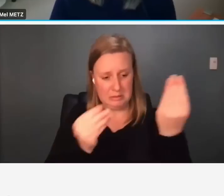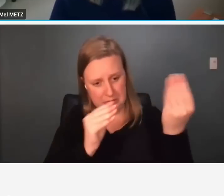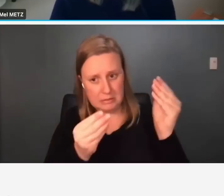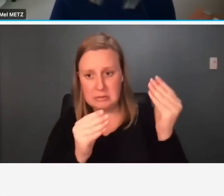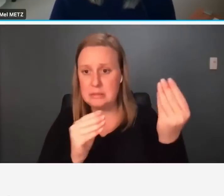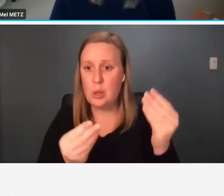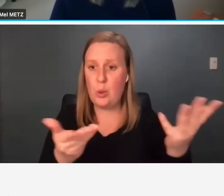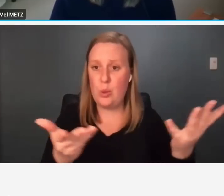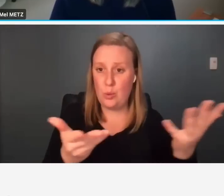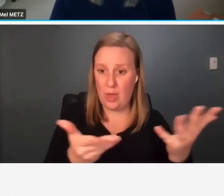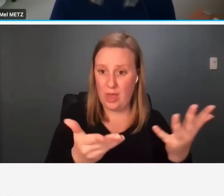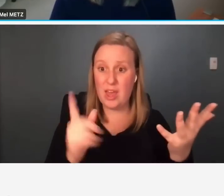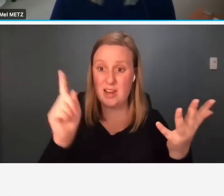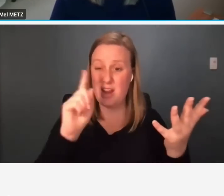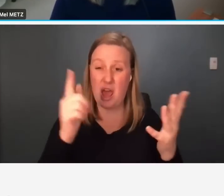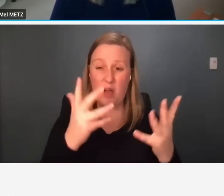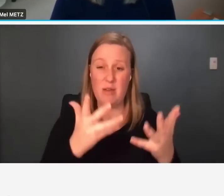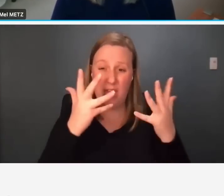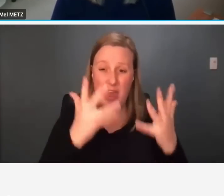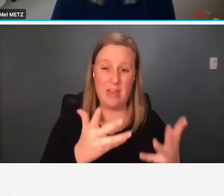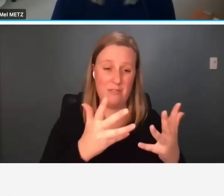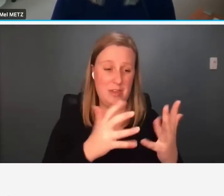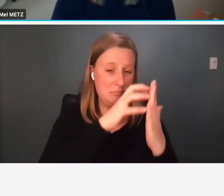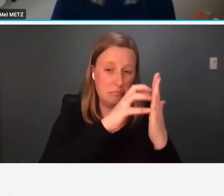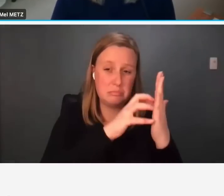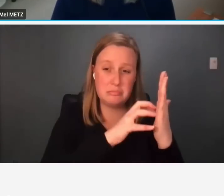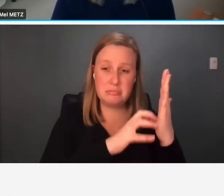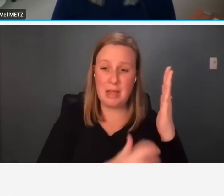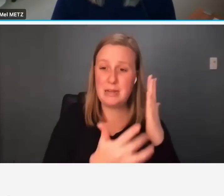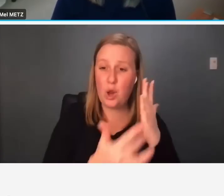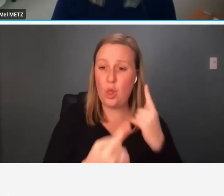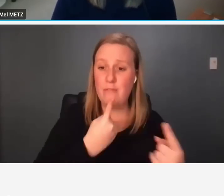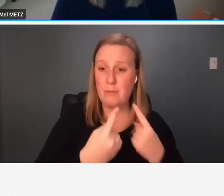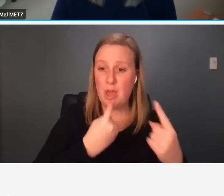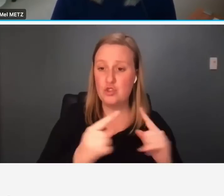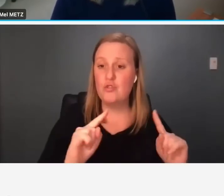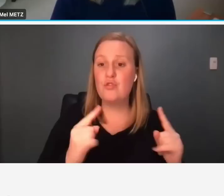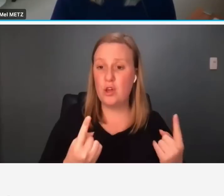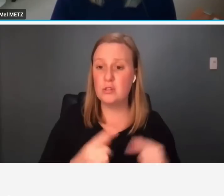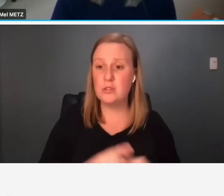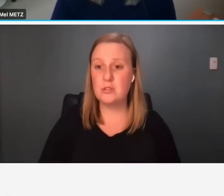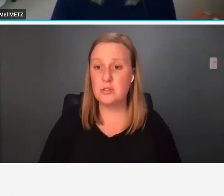Act as is currently the case. This change of emphasis is more than just shifting and